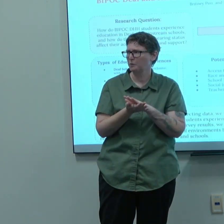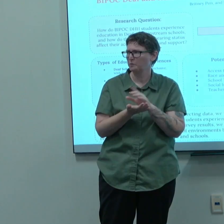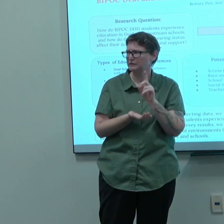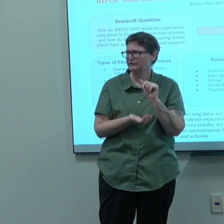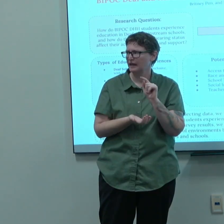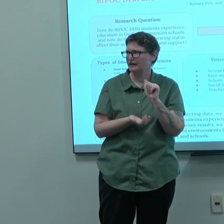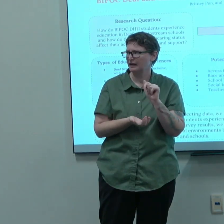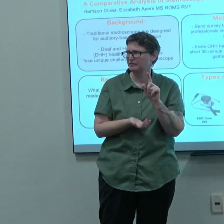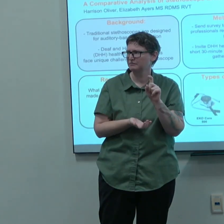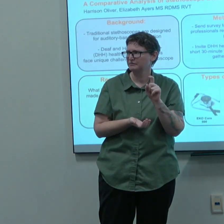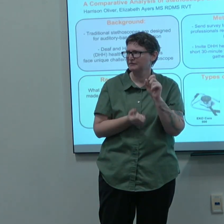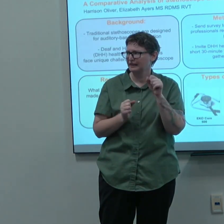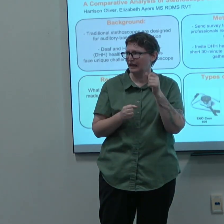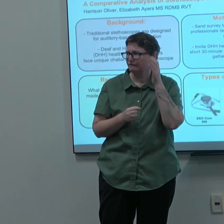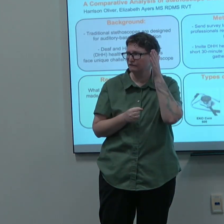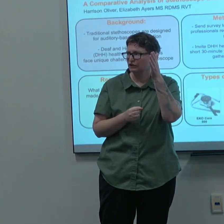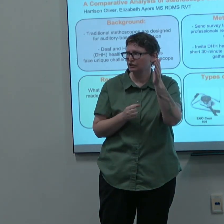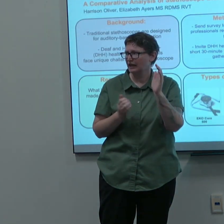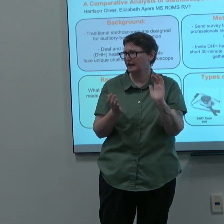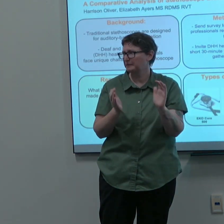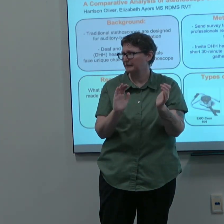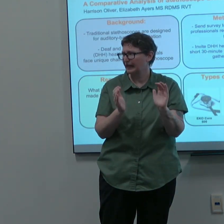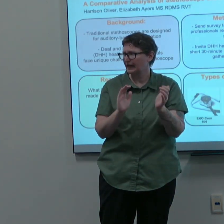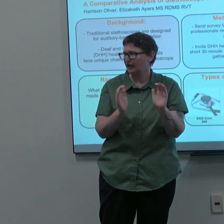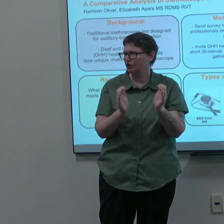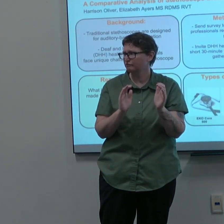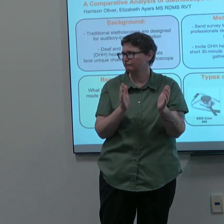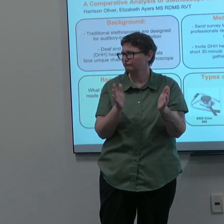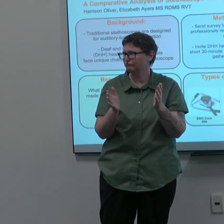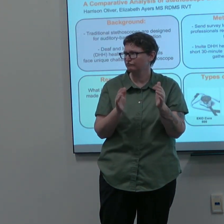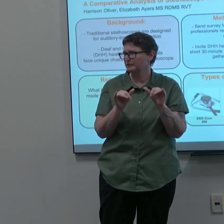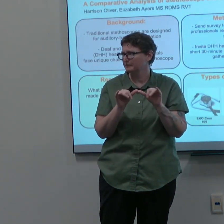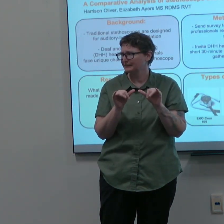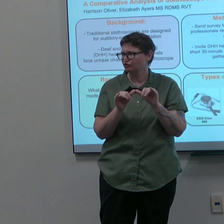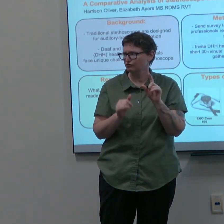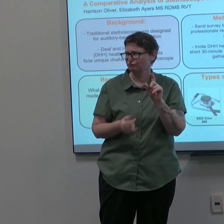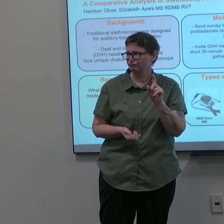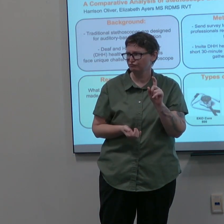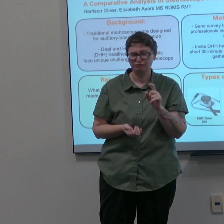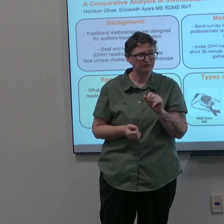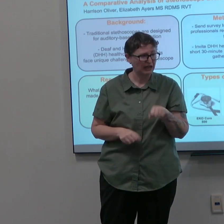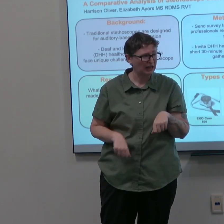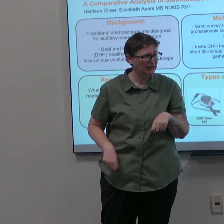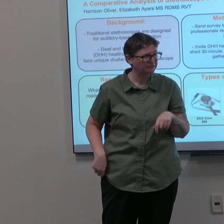does that save and record data so that you can compare it in the future, the measurements again?